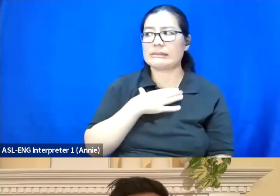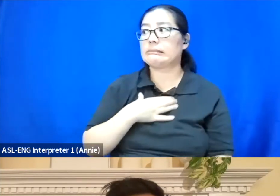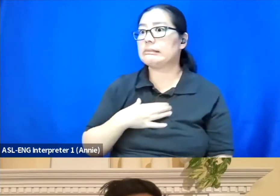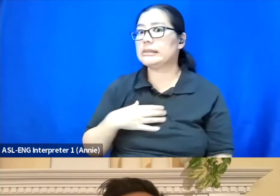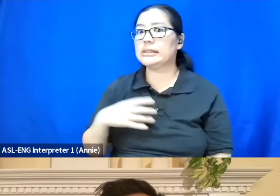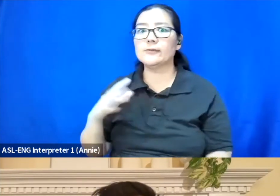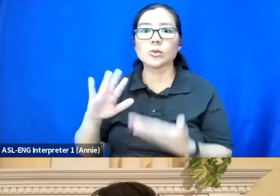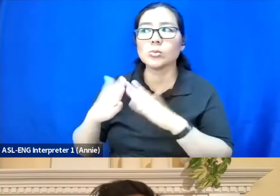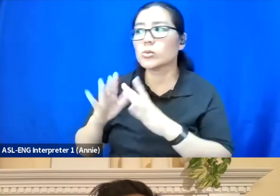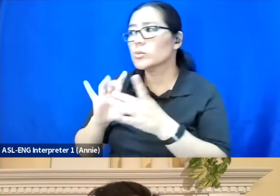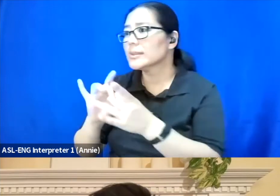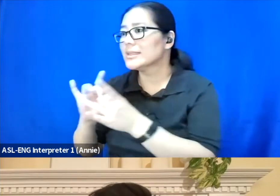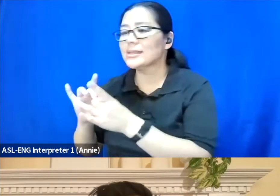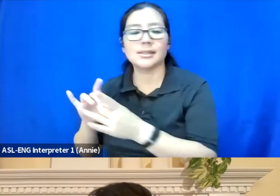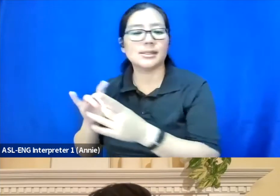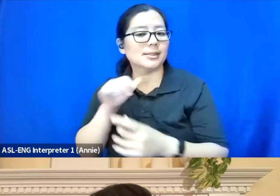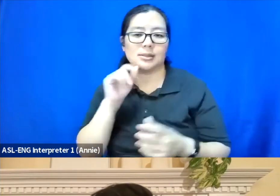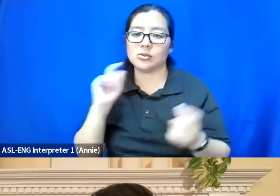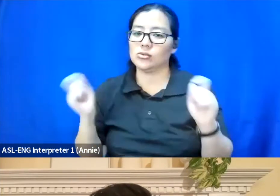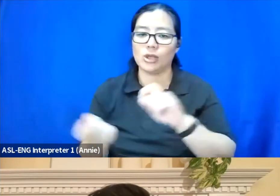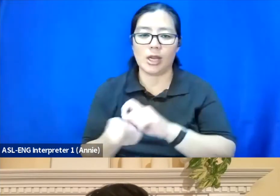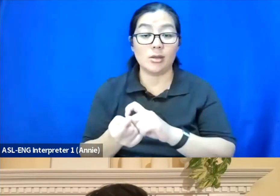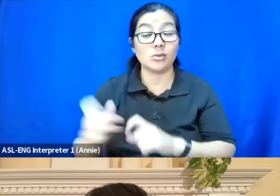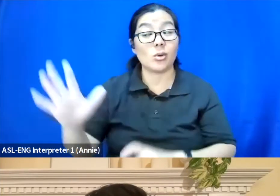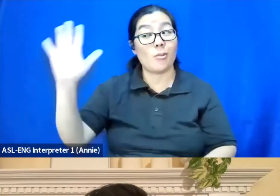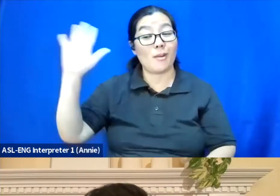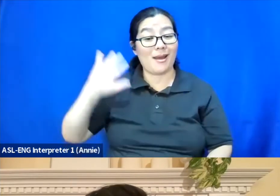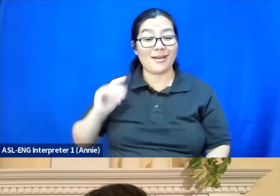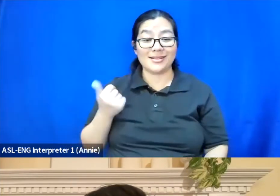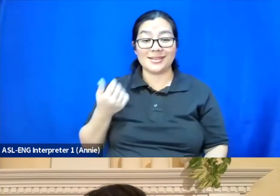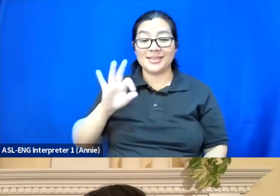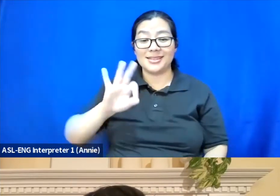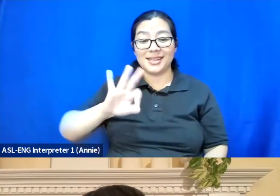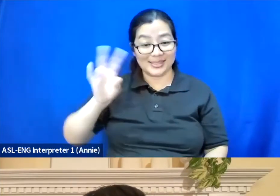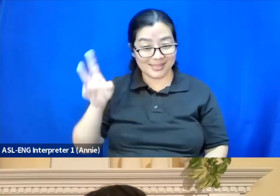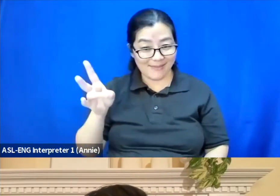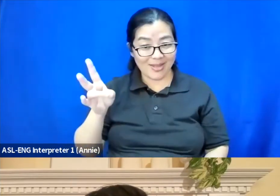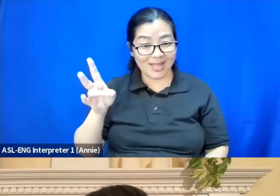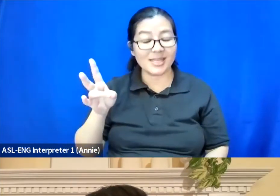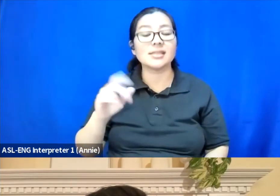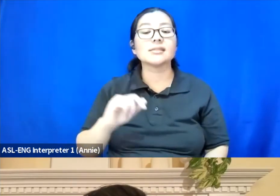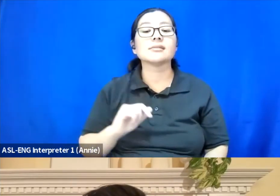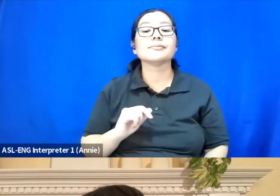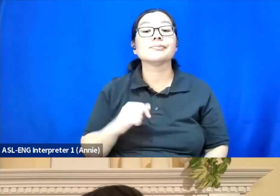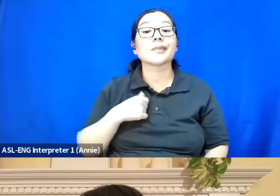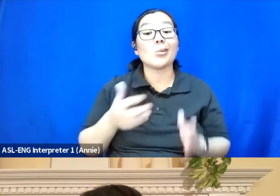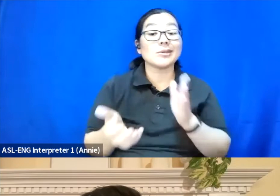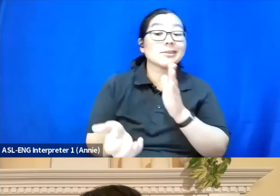that sees something that I recognize and wants to say, like, oh, that's -- that's me, too.